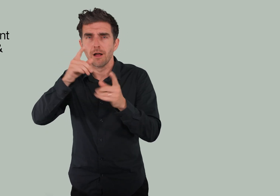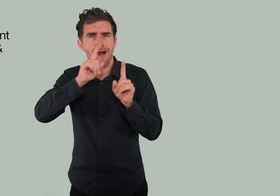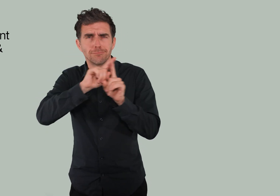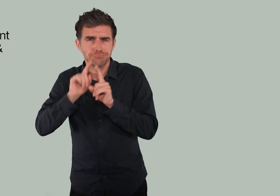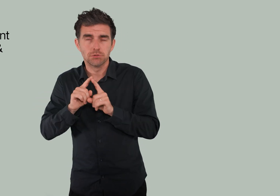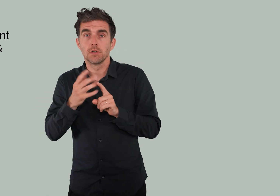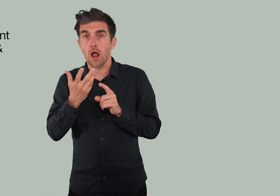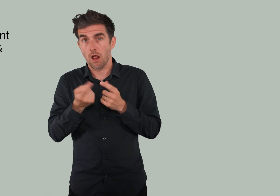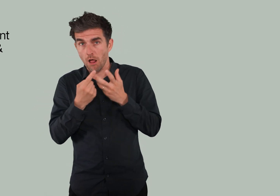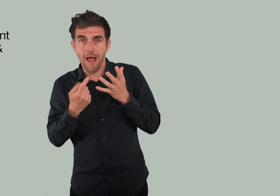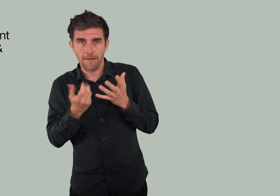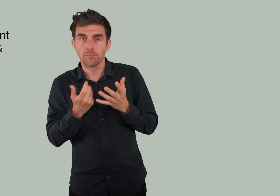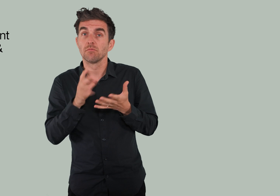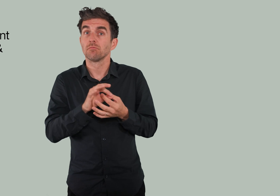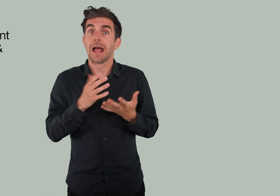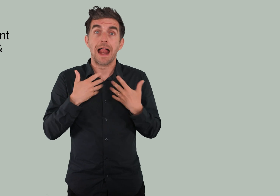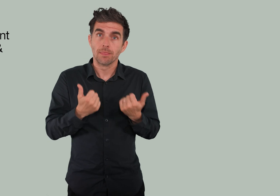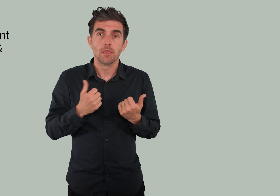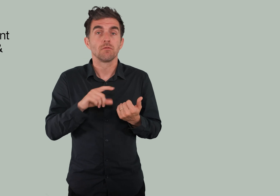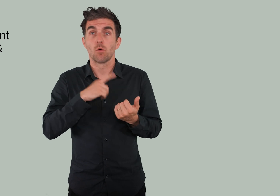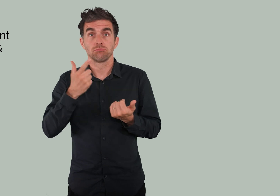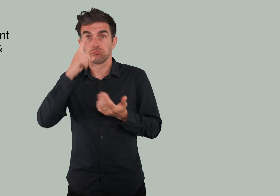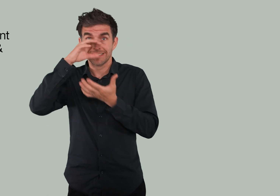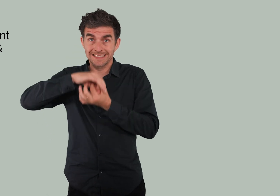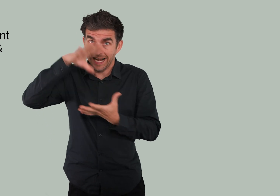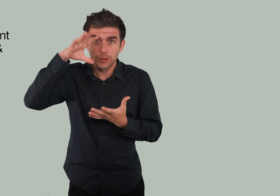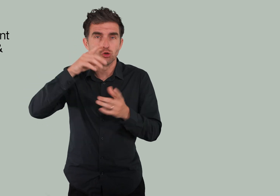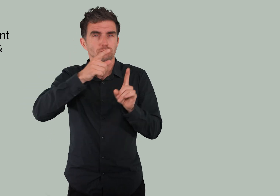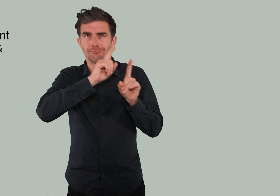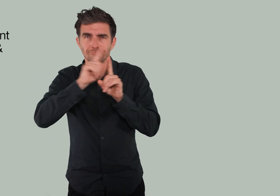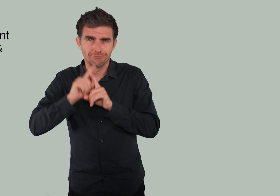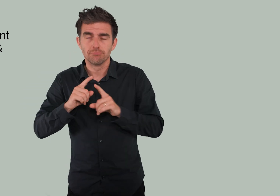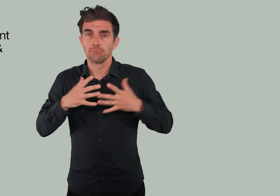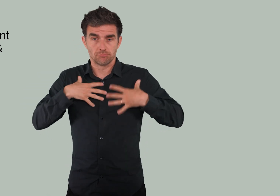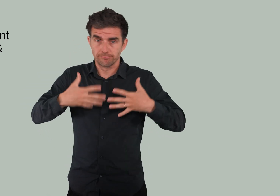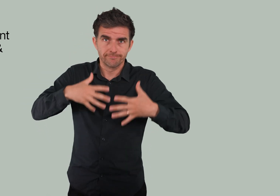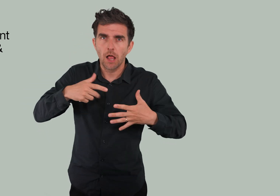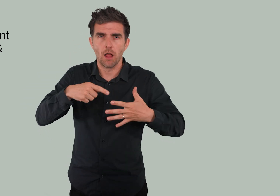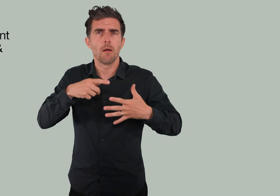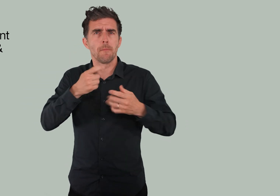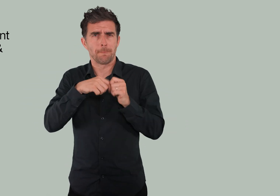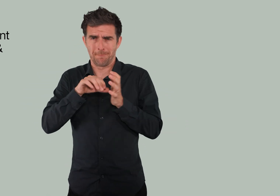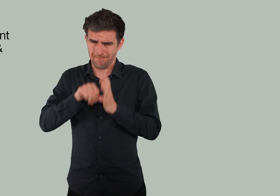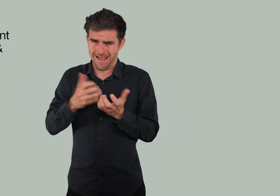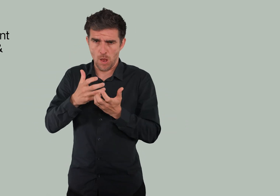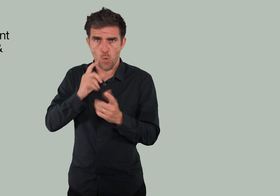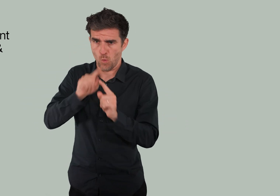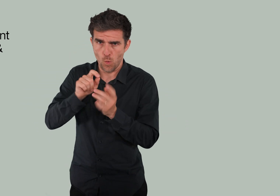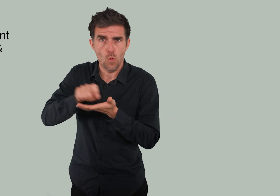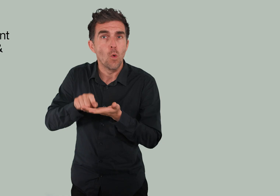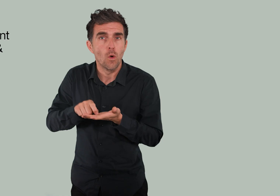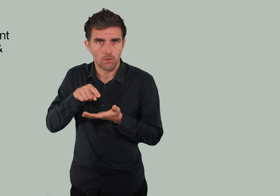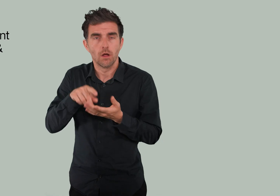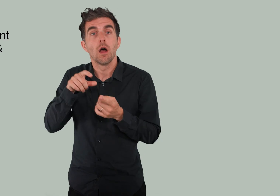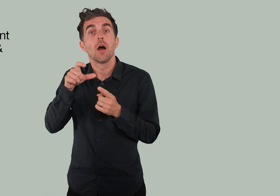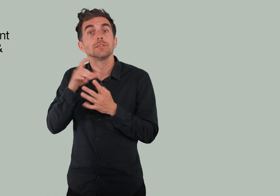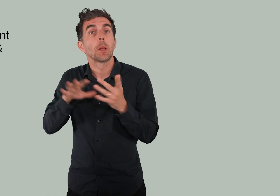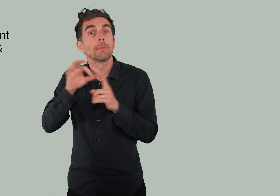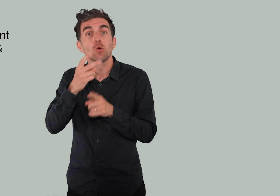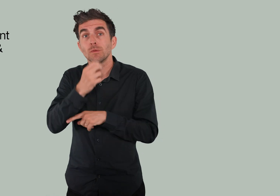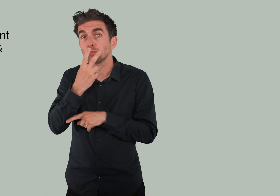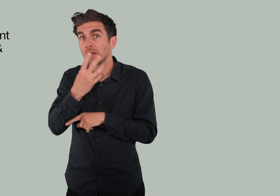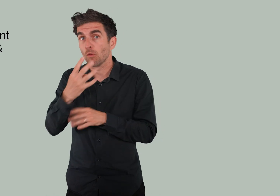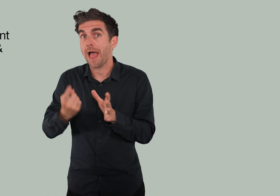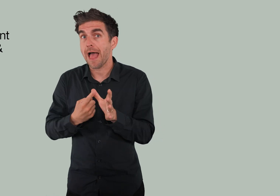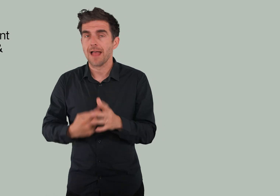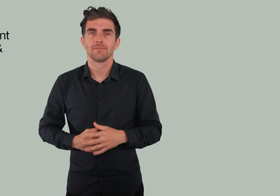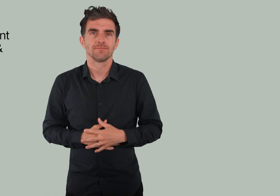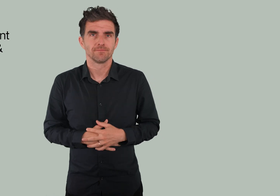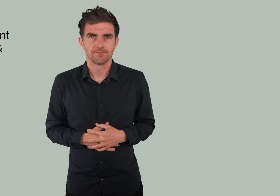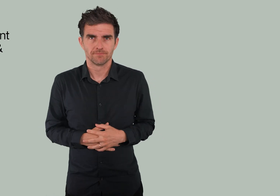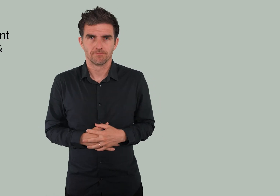and other issues related to their health condition, such as dexterity. (DWP, 2024a)